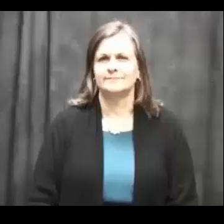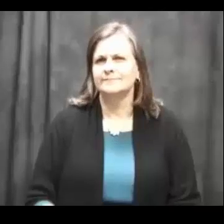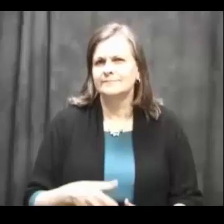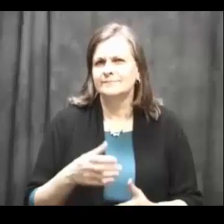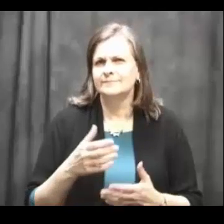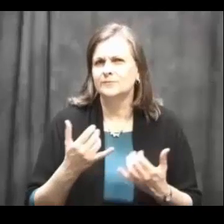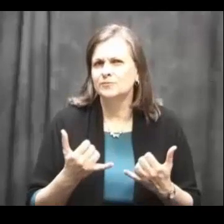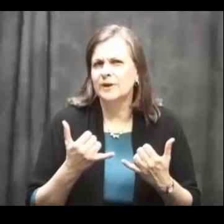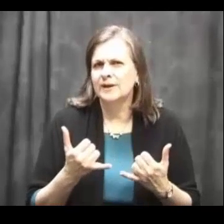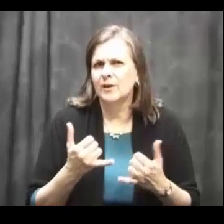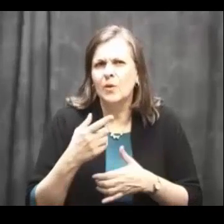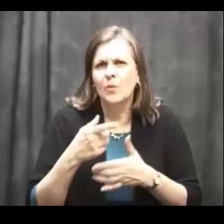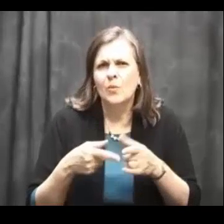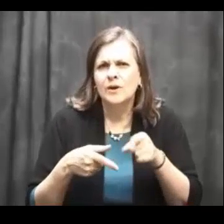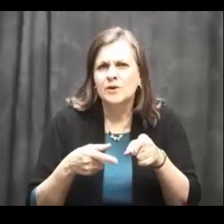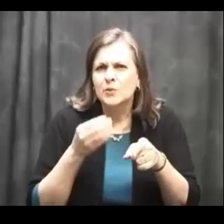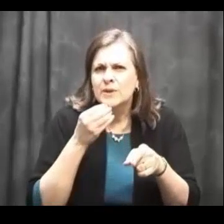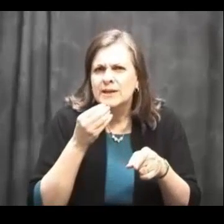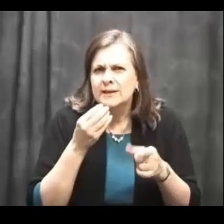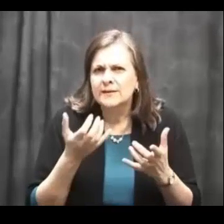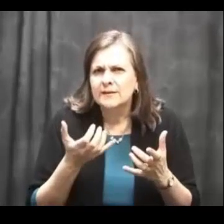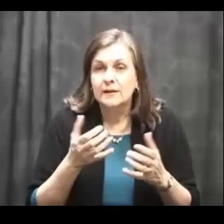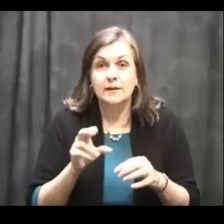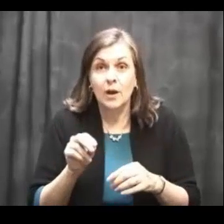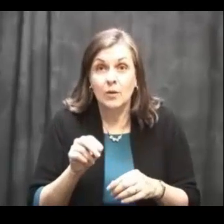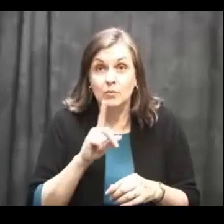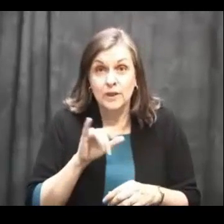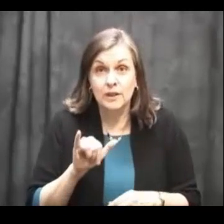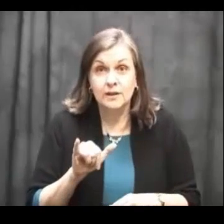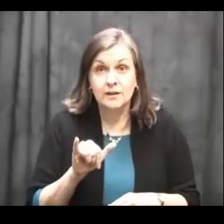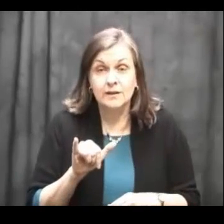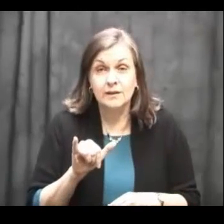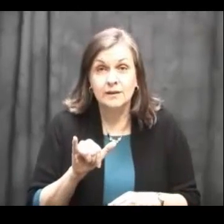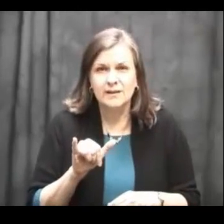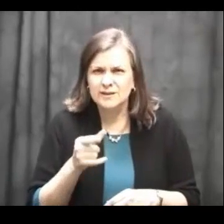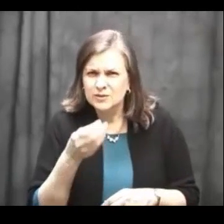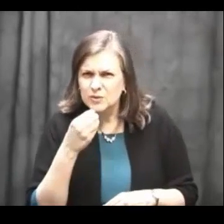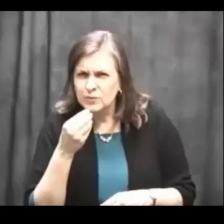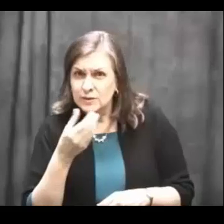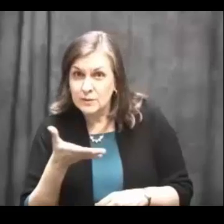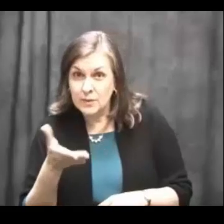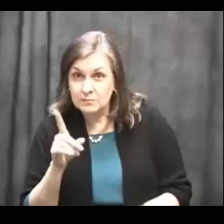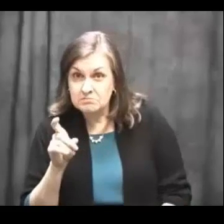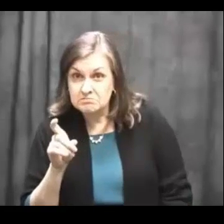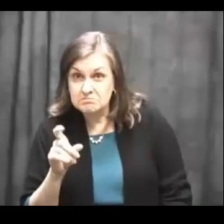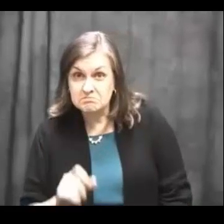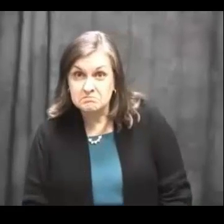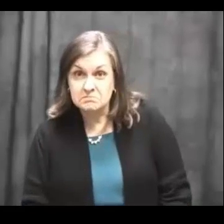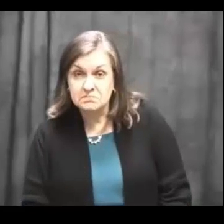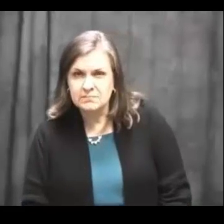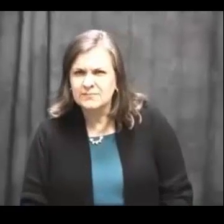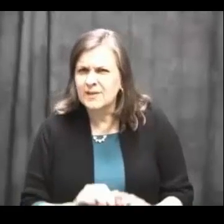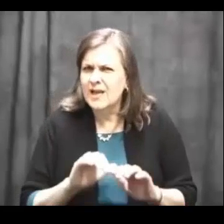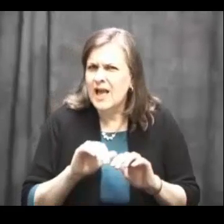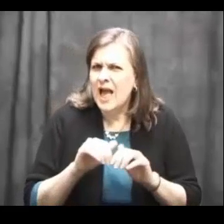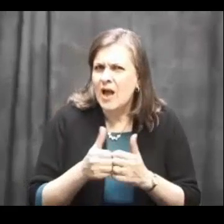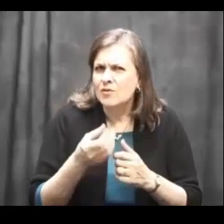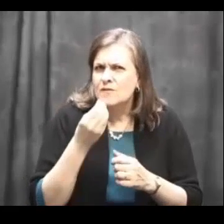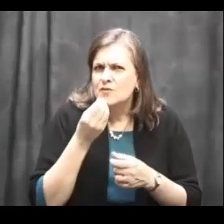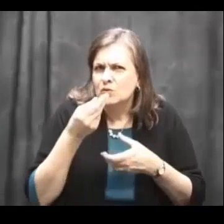What are you eating right now? No -- really are you eating something?